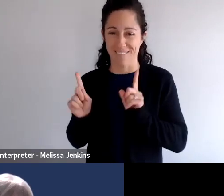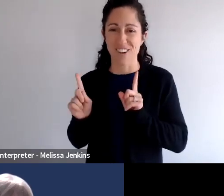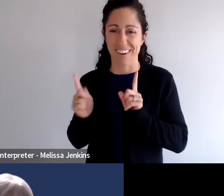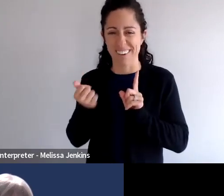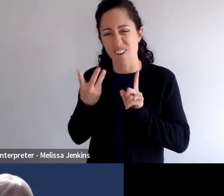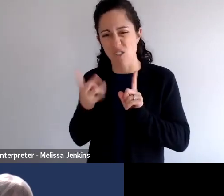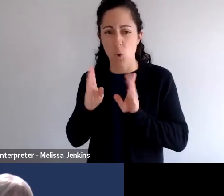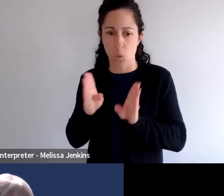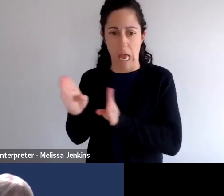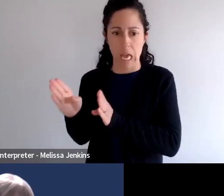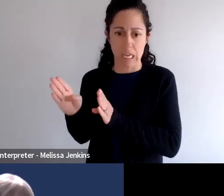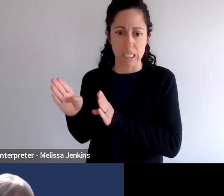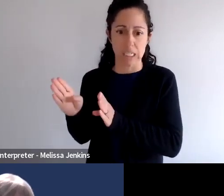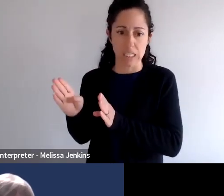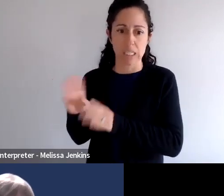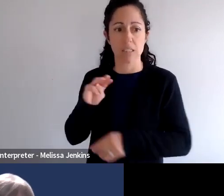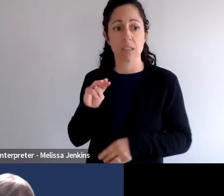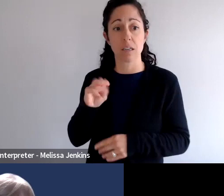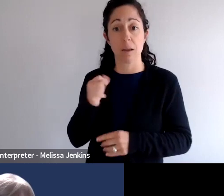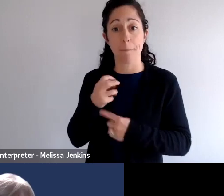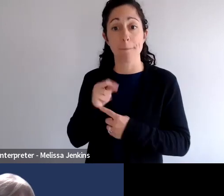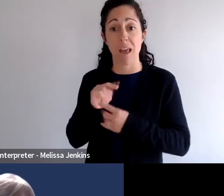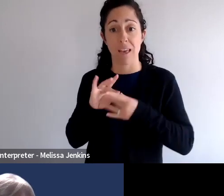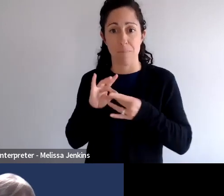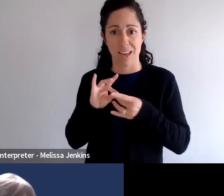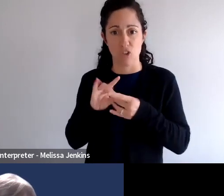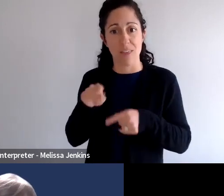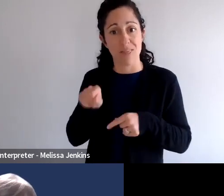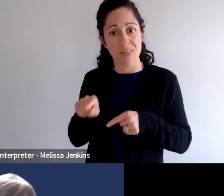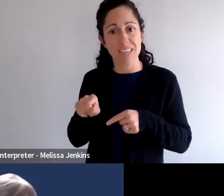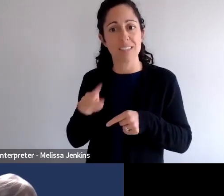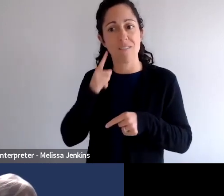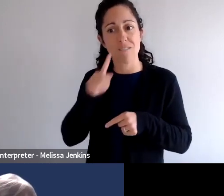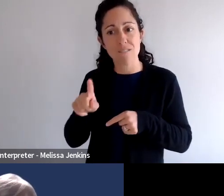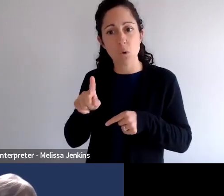um because that Megan has touched on in terms of looking at all body systems but